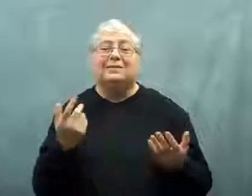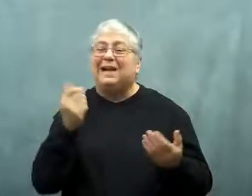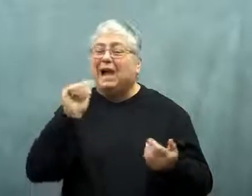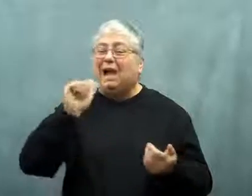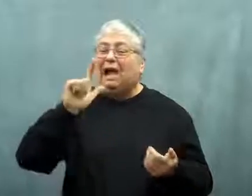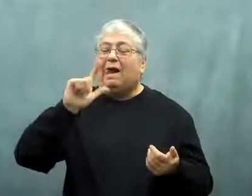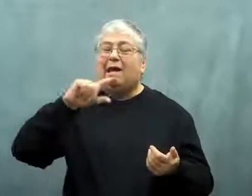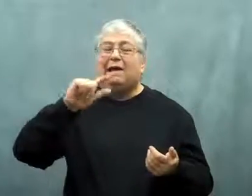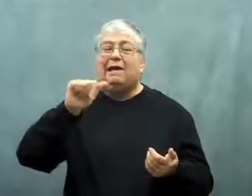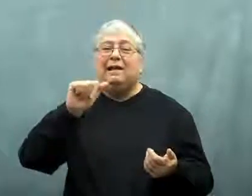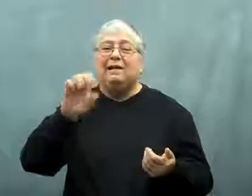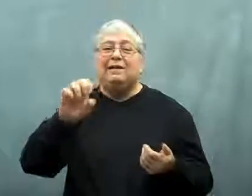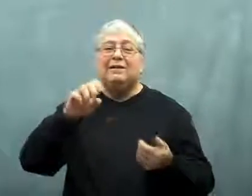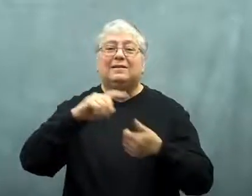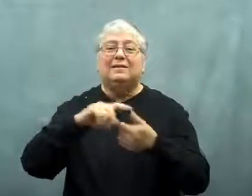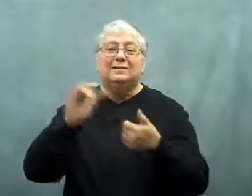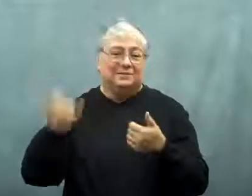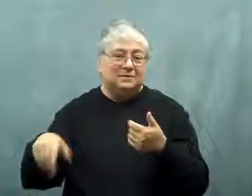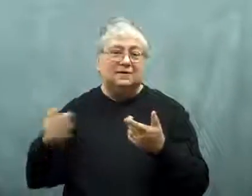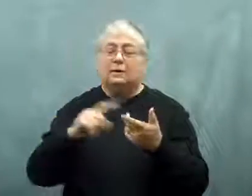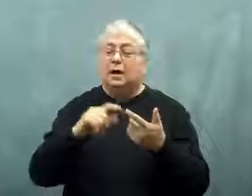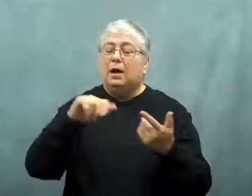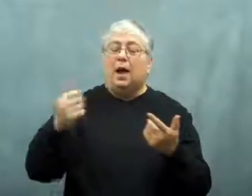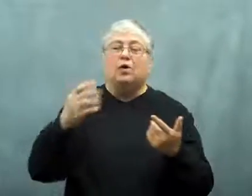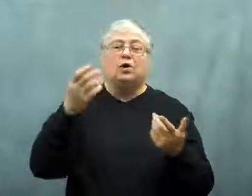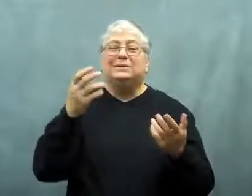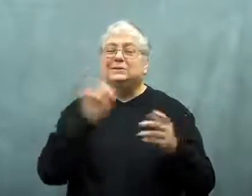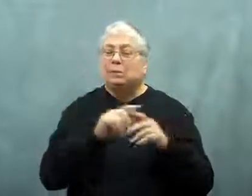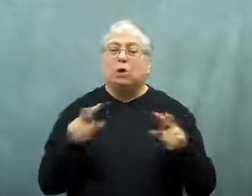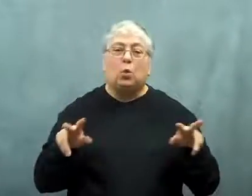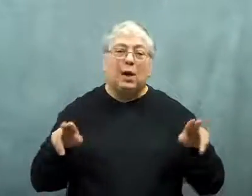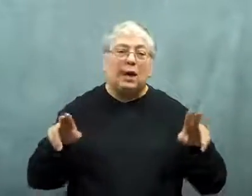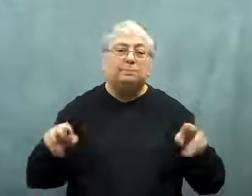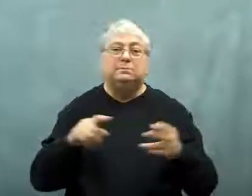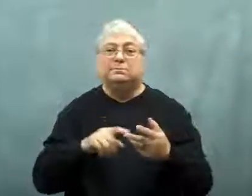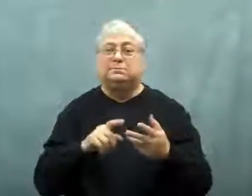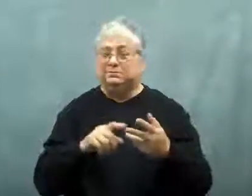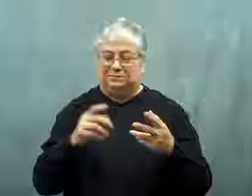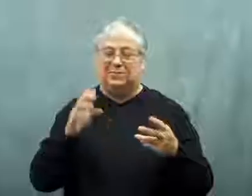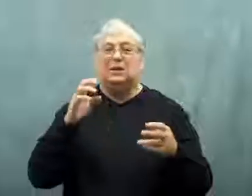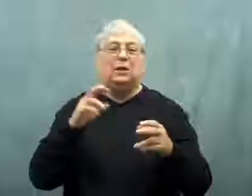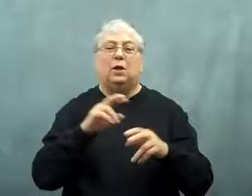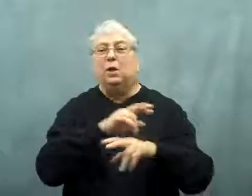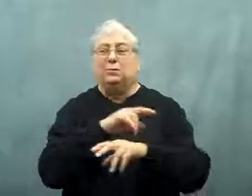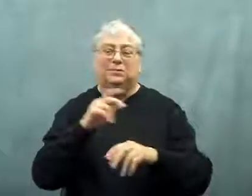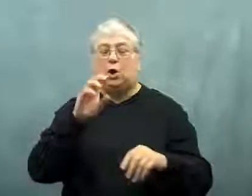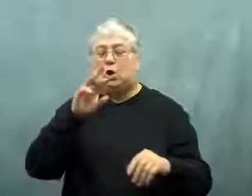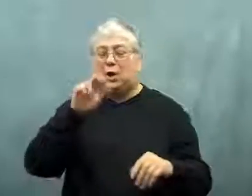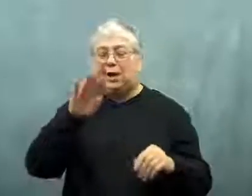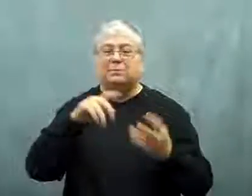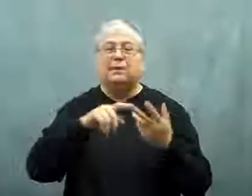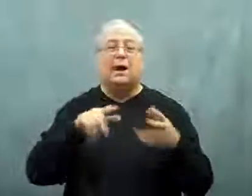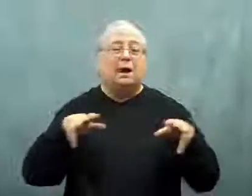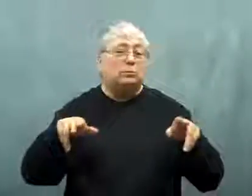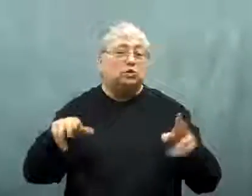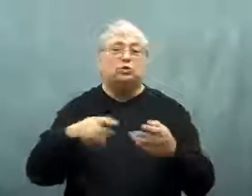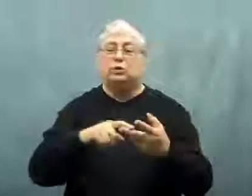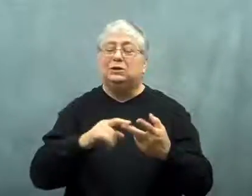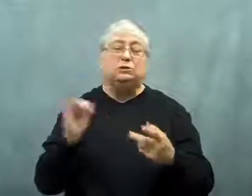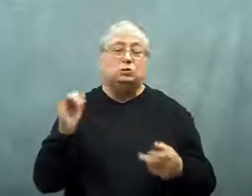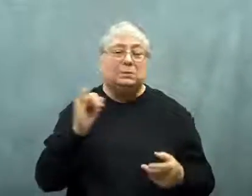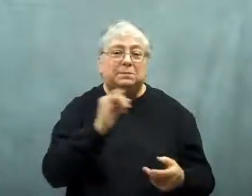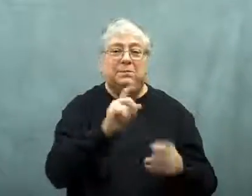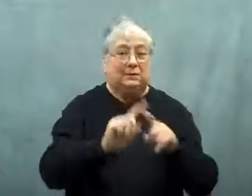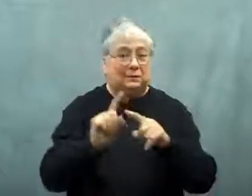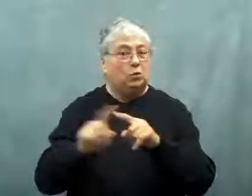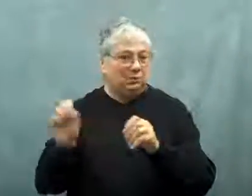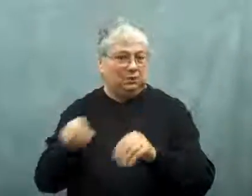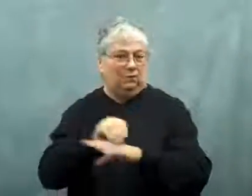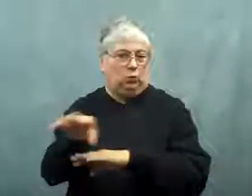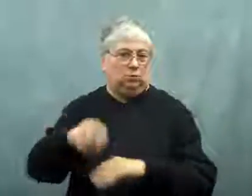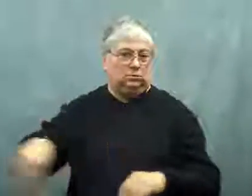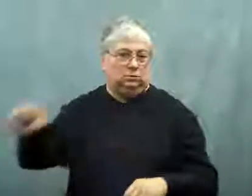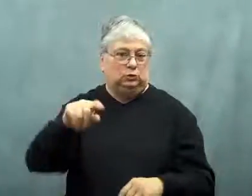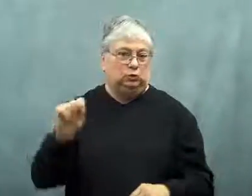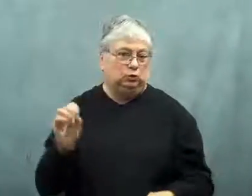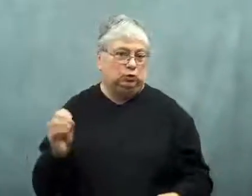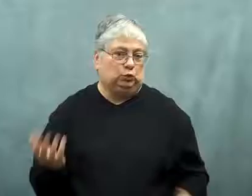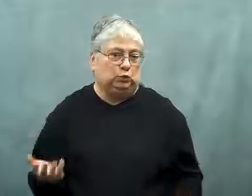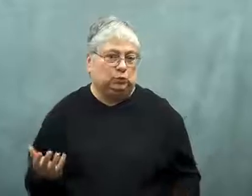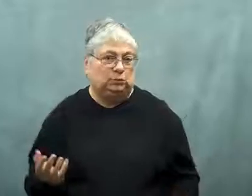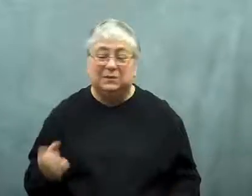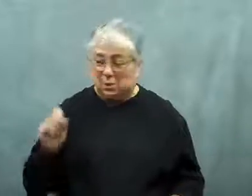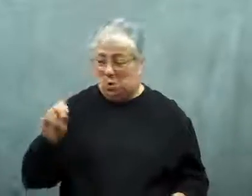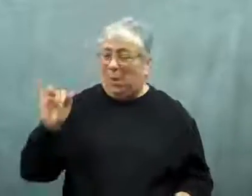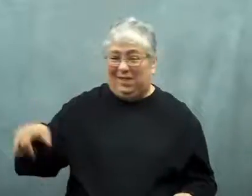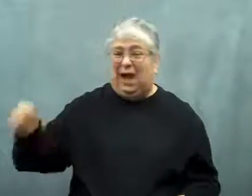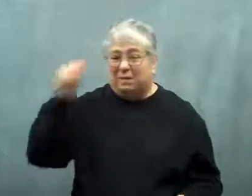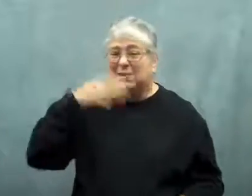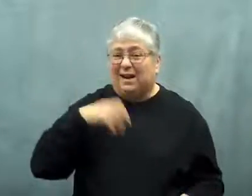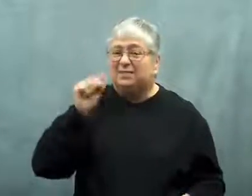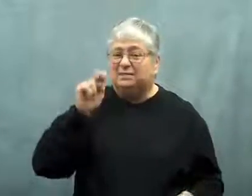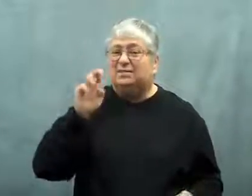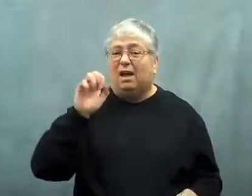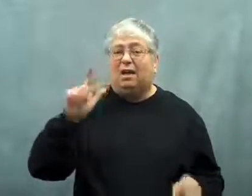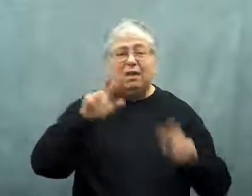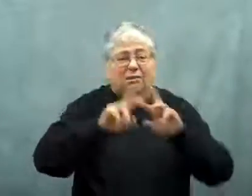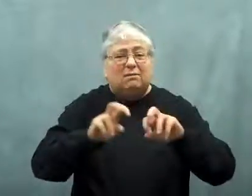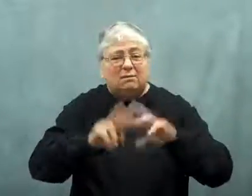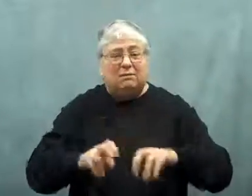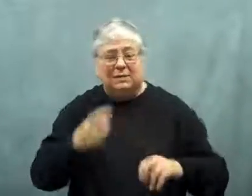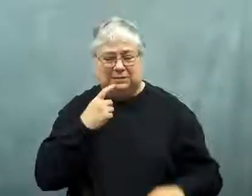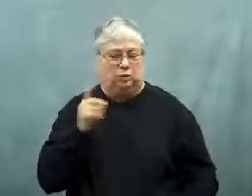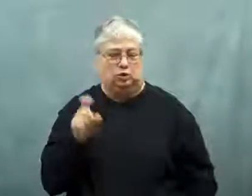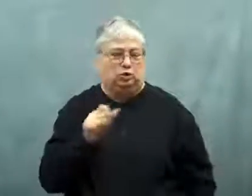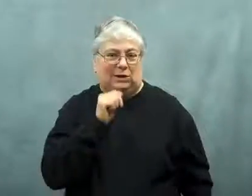algae, crabs, lobsters and shrimp.